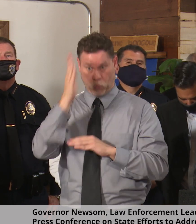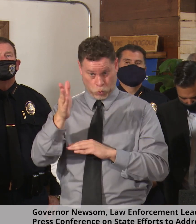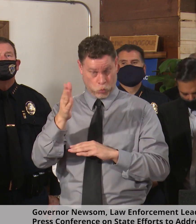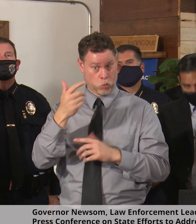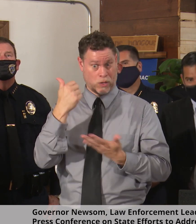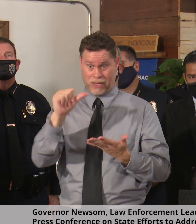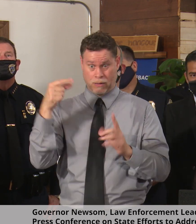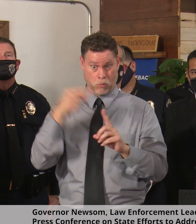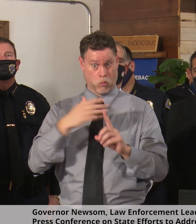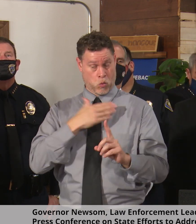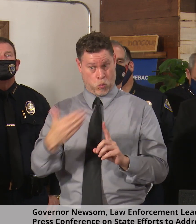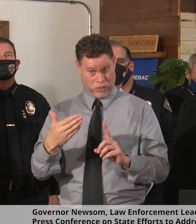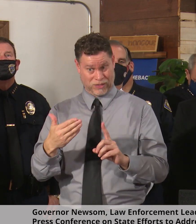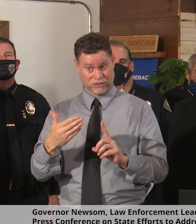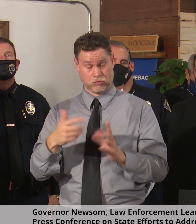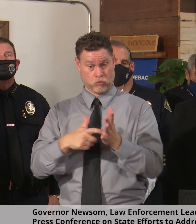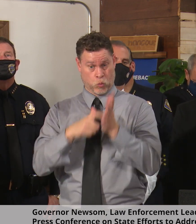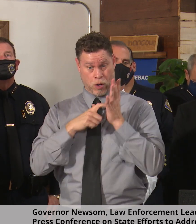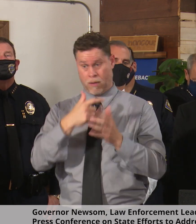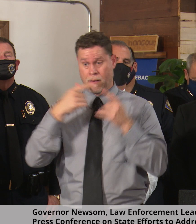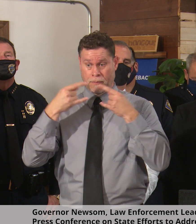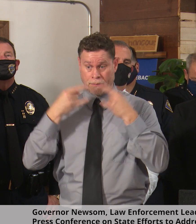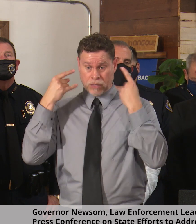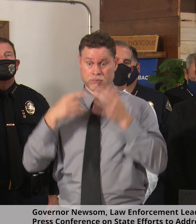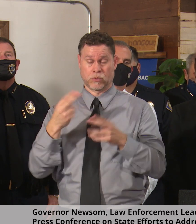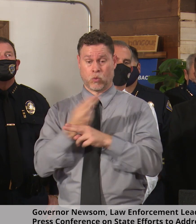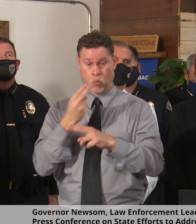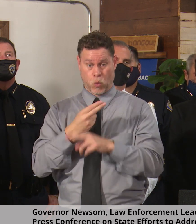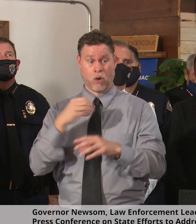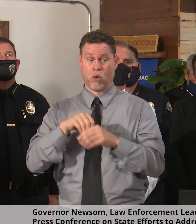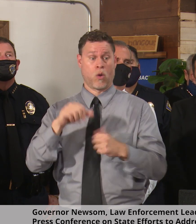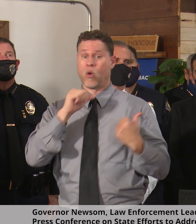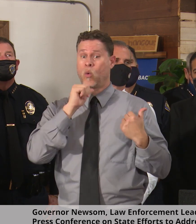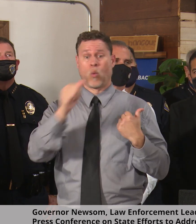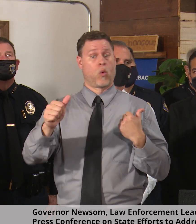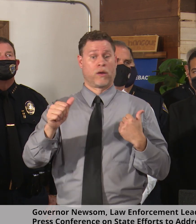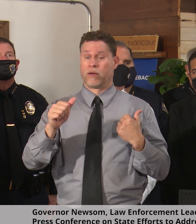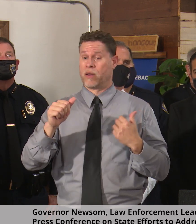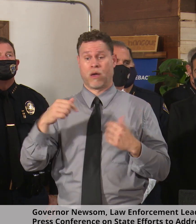point be willing to require that masks be worn indoors? We are not ideological and at no point